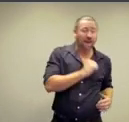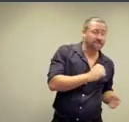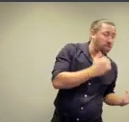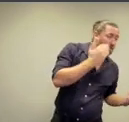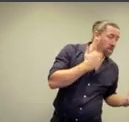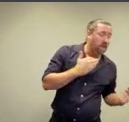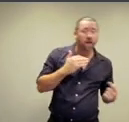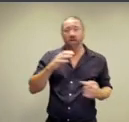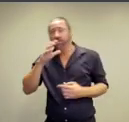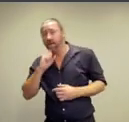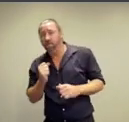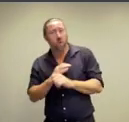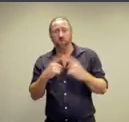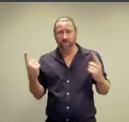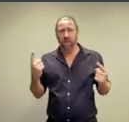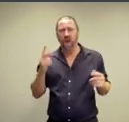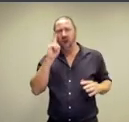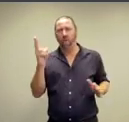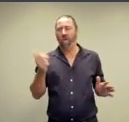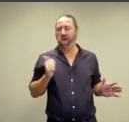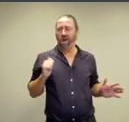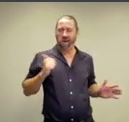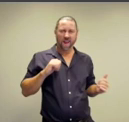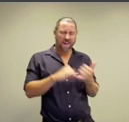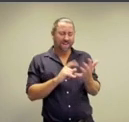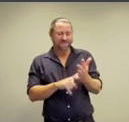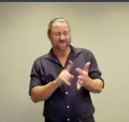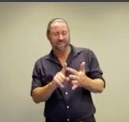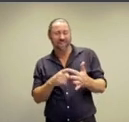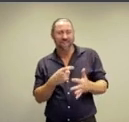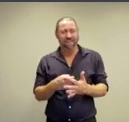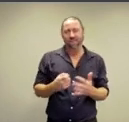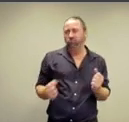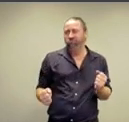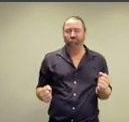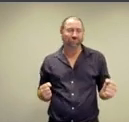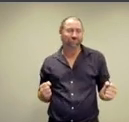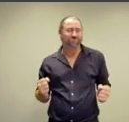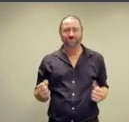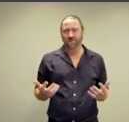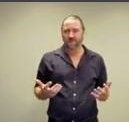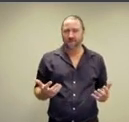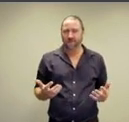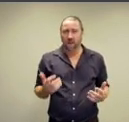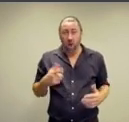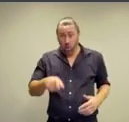of the wearer, they convey a sense of strength and sleekness always.